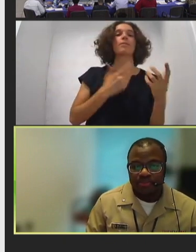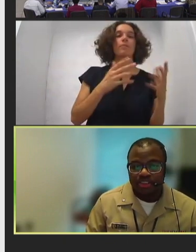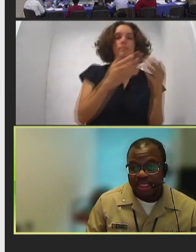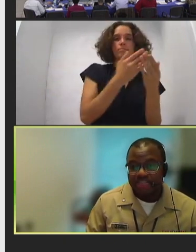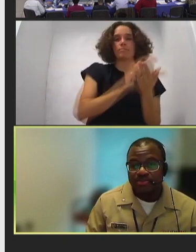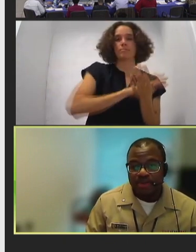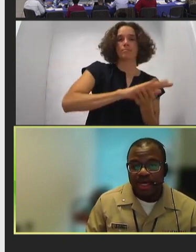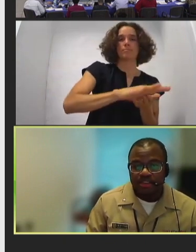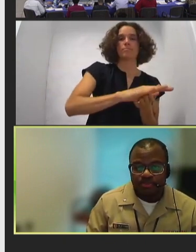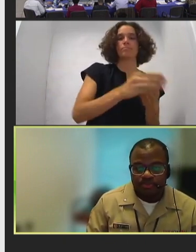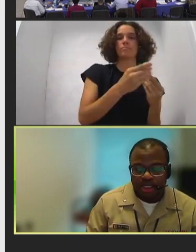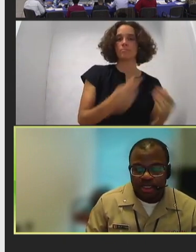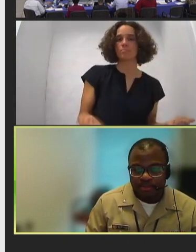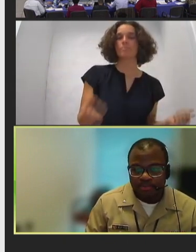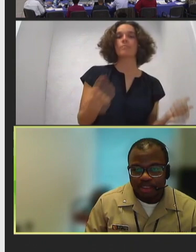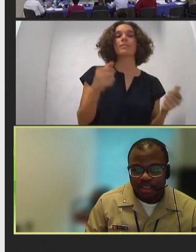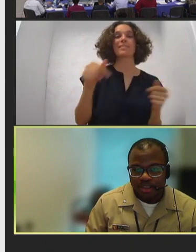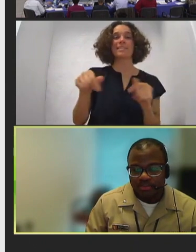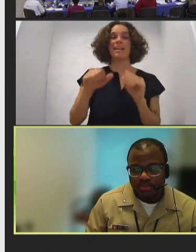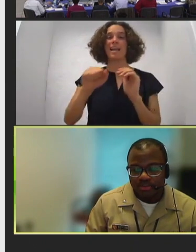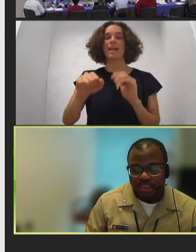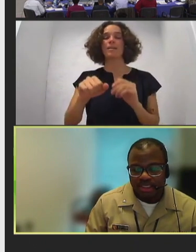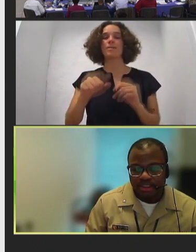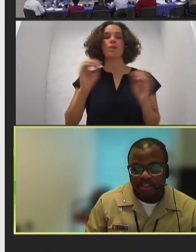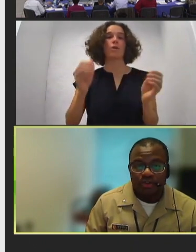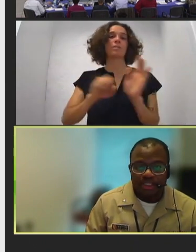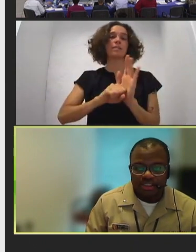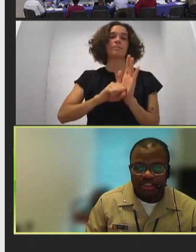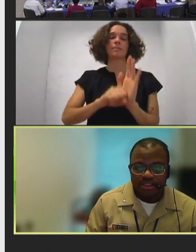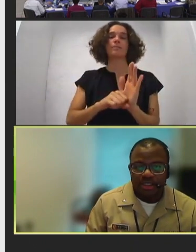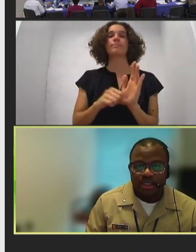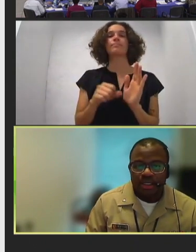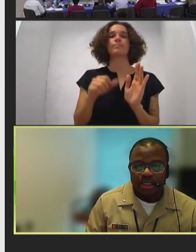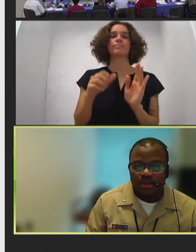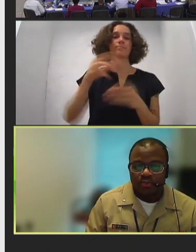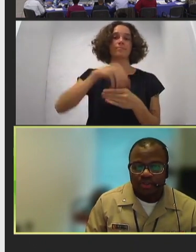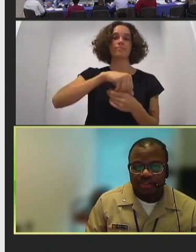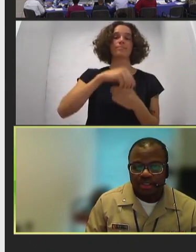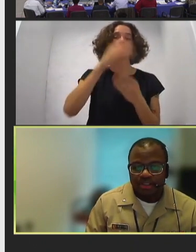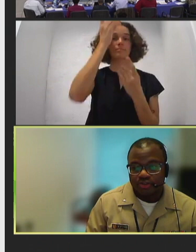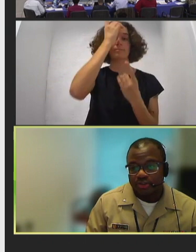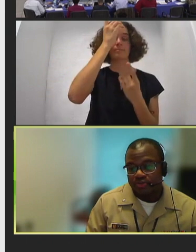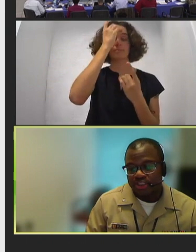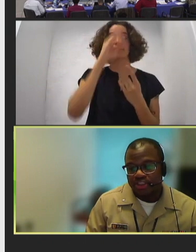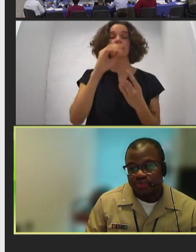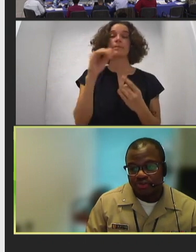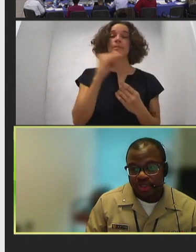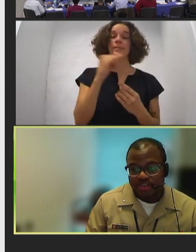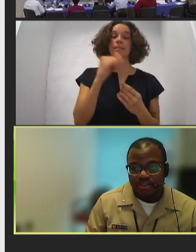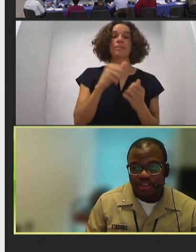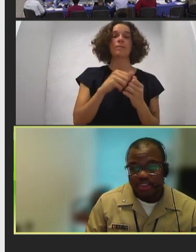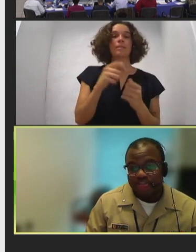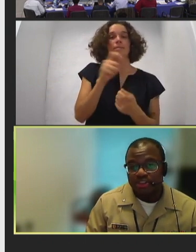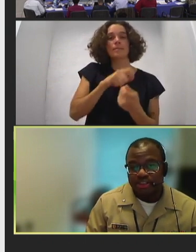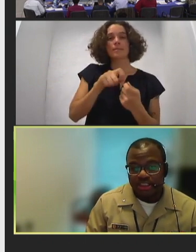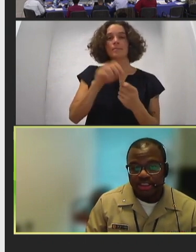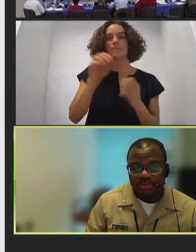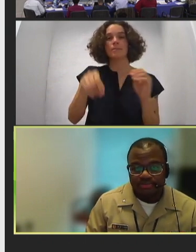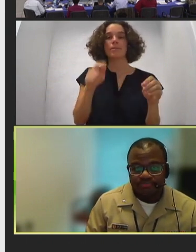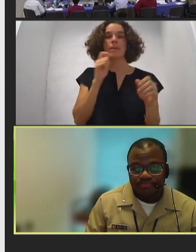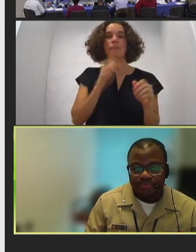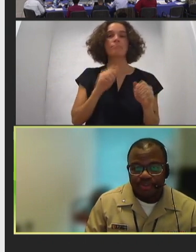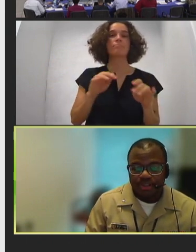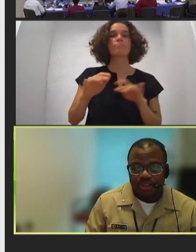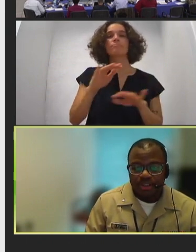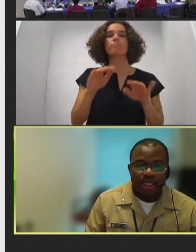this asymptomatic clinical entity with a certain percentage progressing to contagious disease.